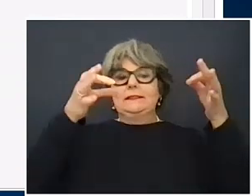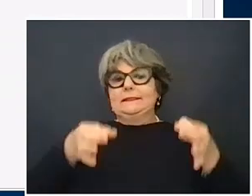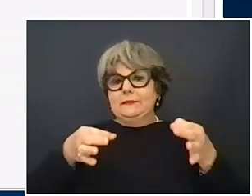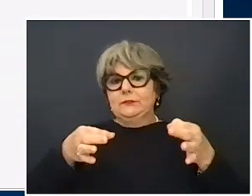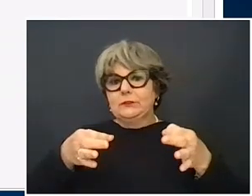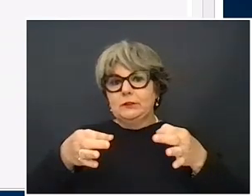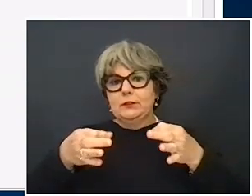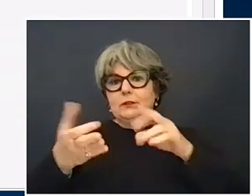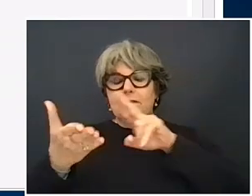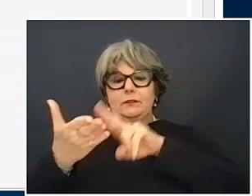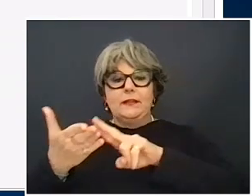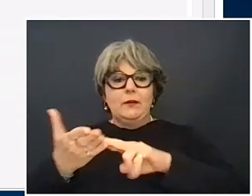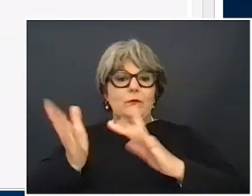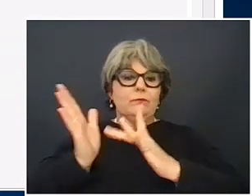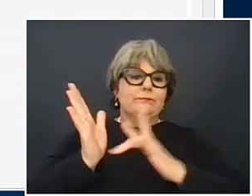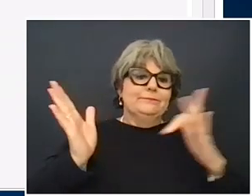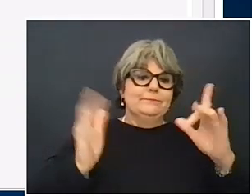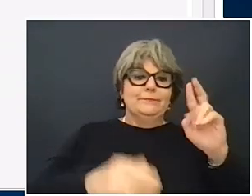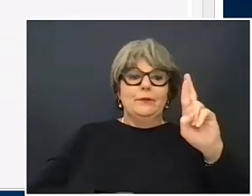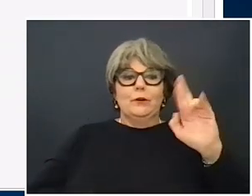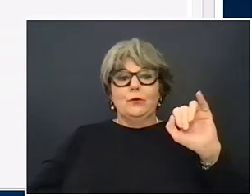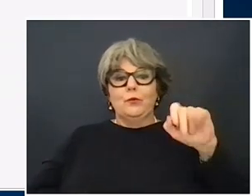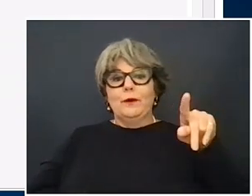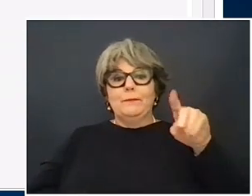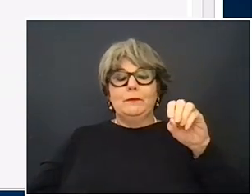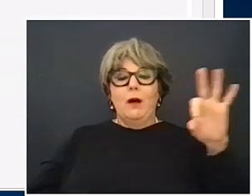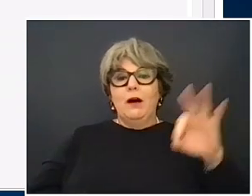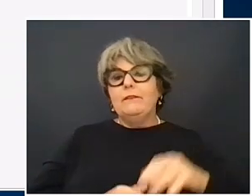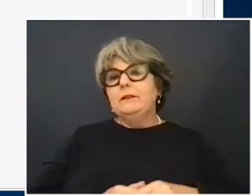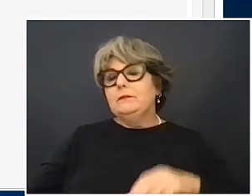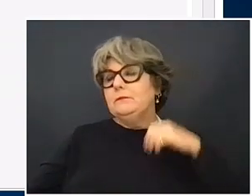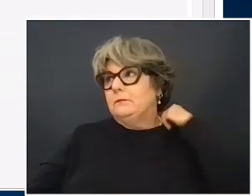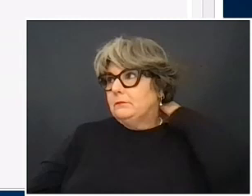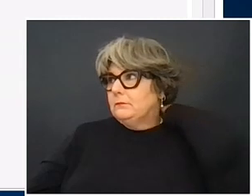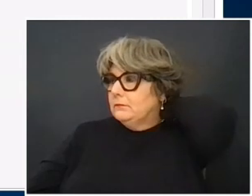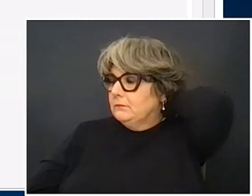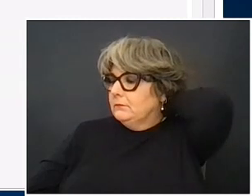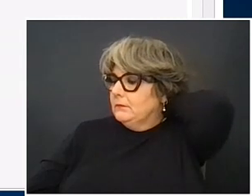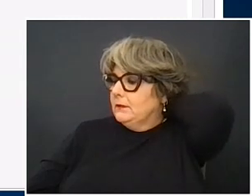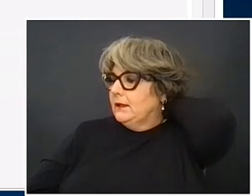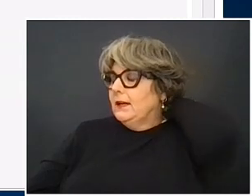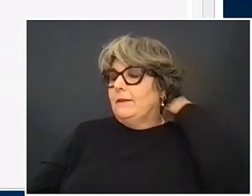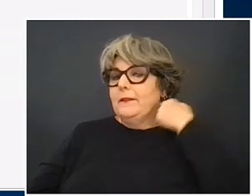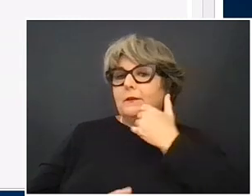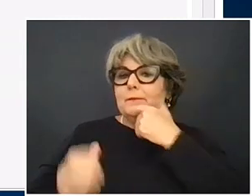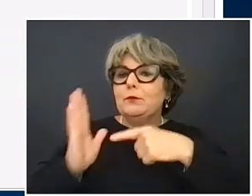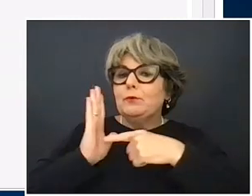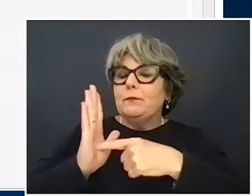off. You know, if there are misrepresentations made during the